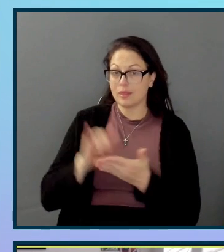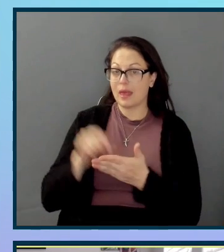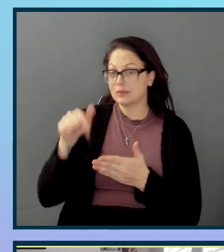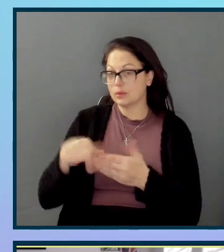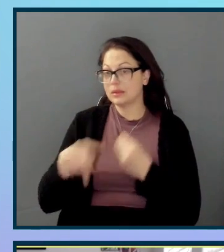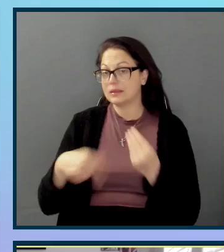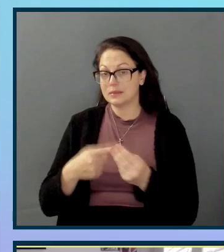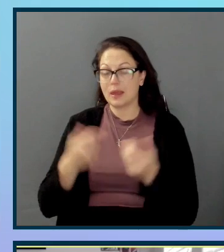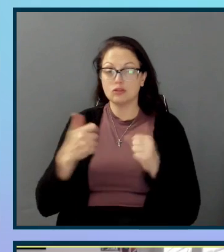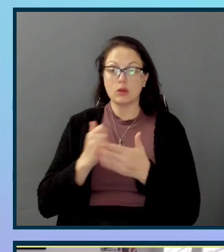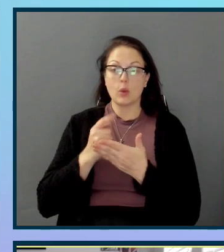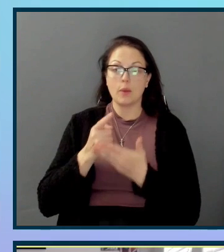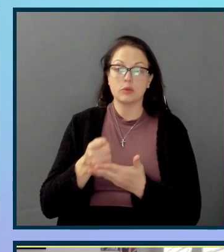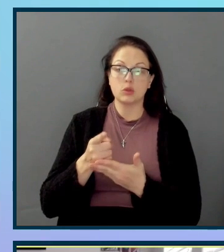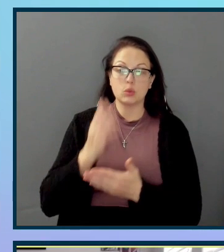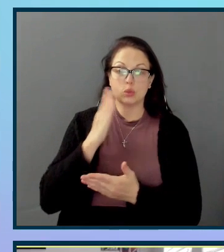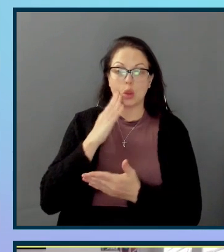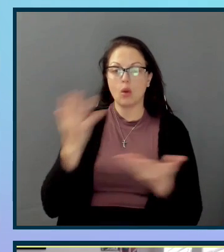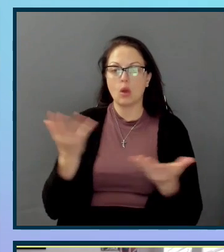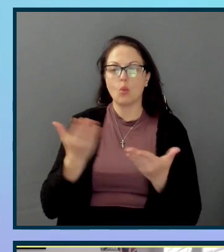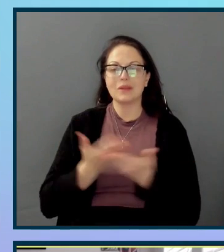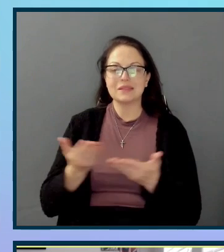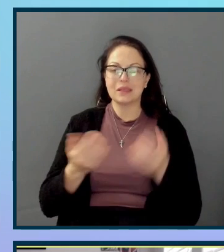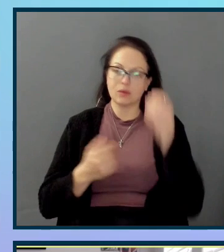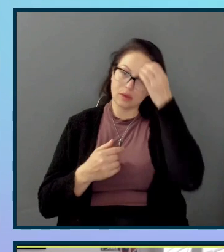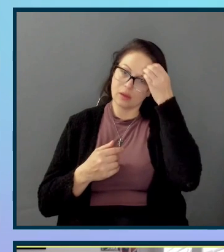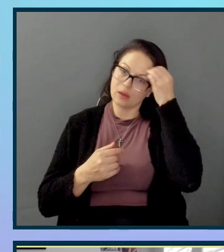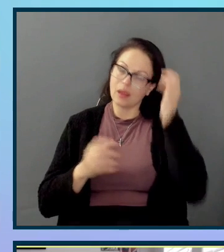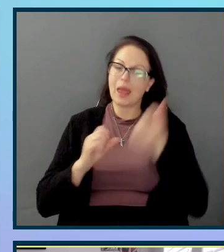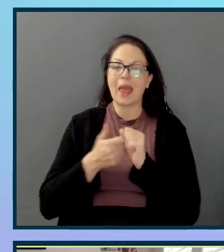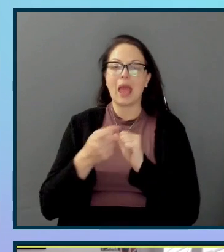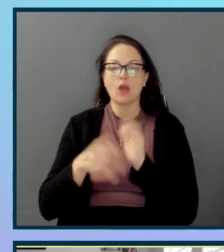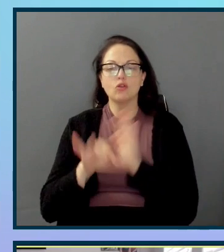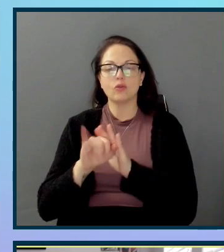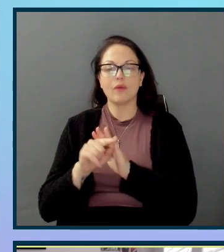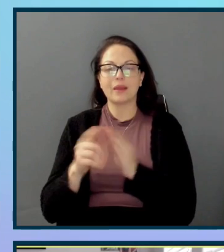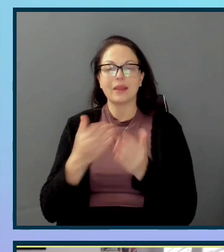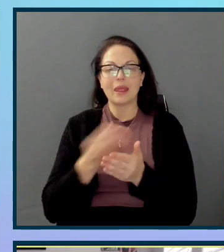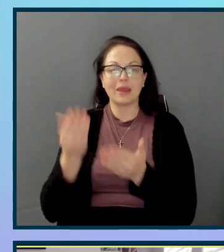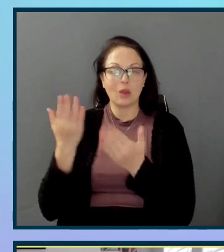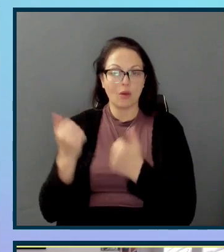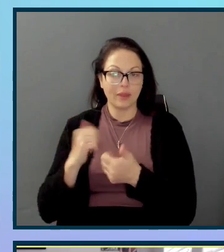to try to help you know what's here, how do you find it, and hopefully then how do you make use of it?